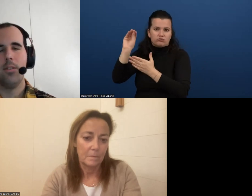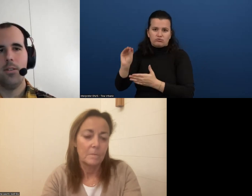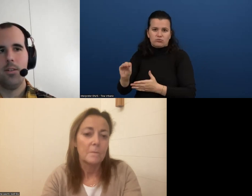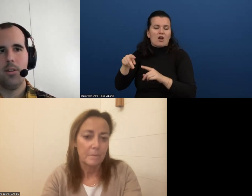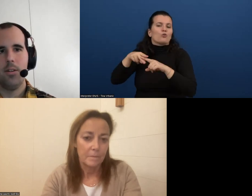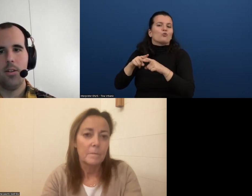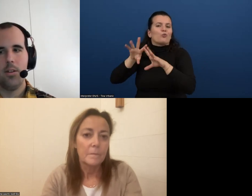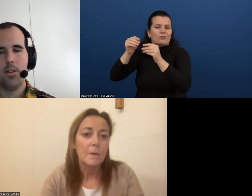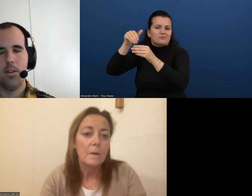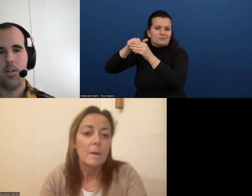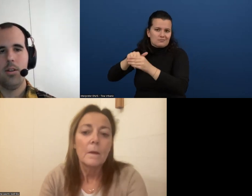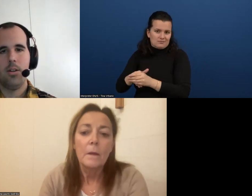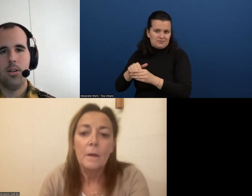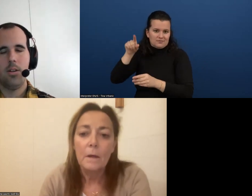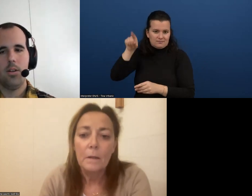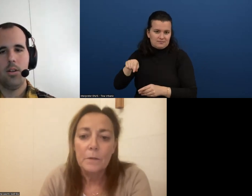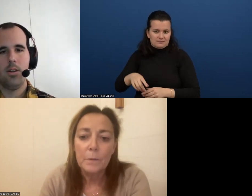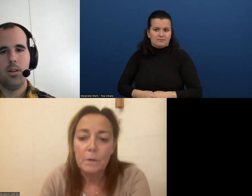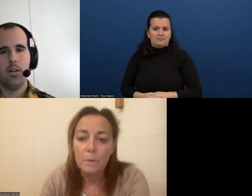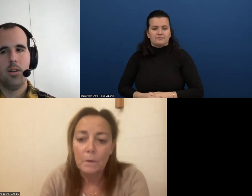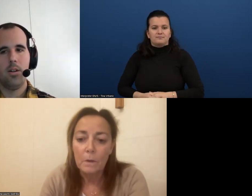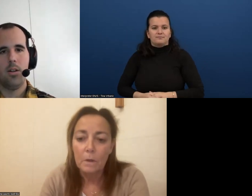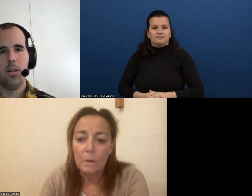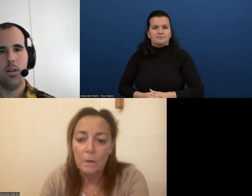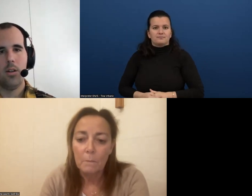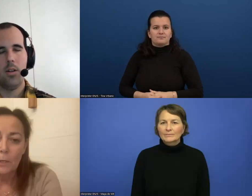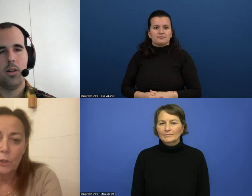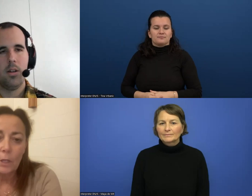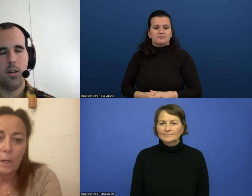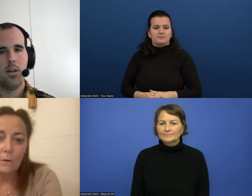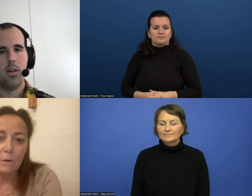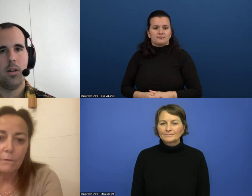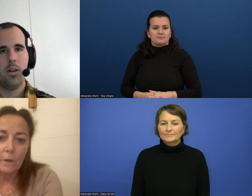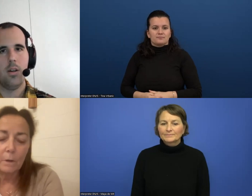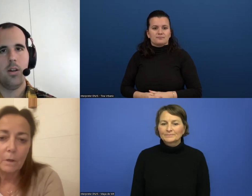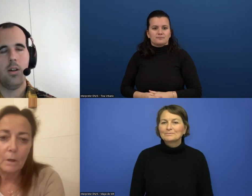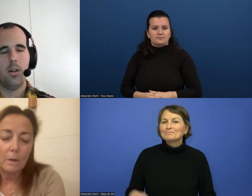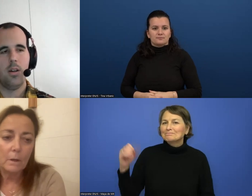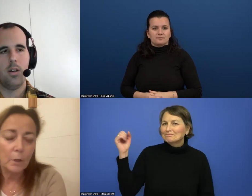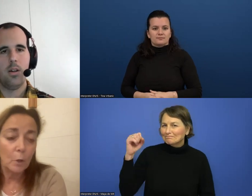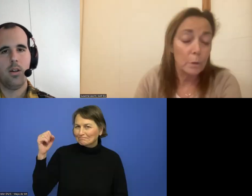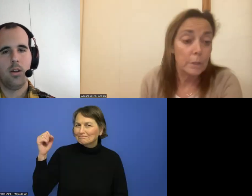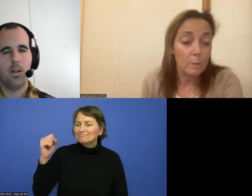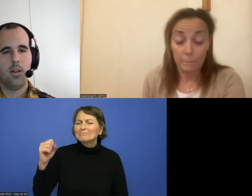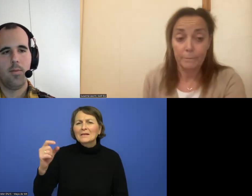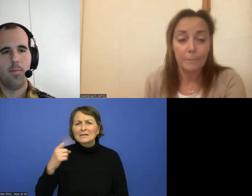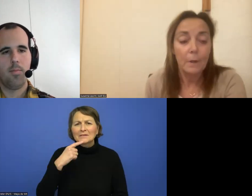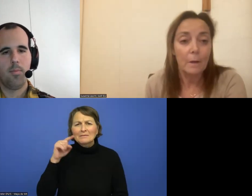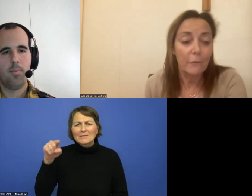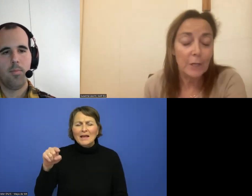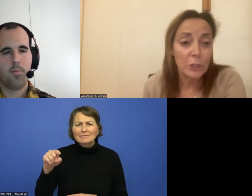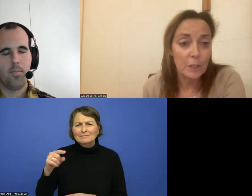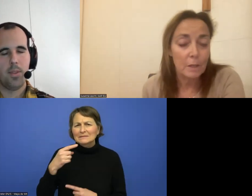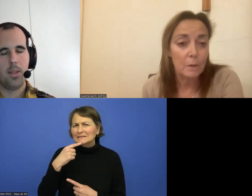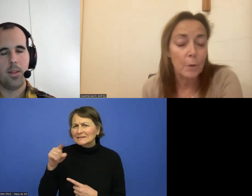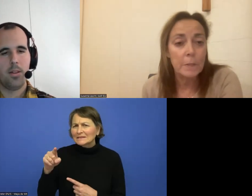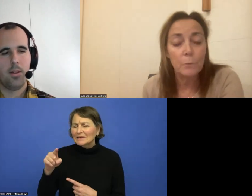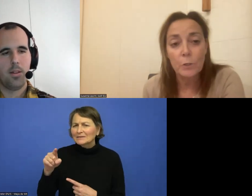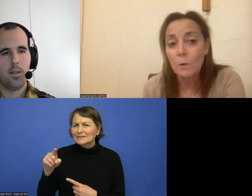Yeah, and there is also mention here of an old or a finished horizon